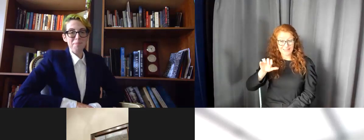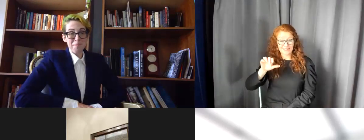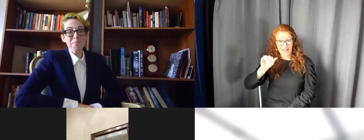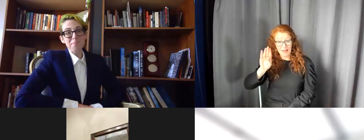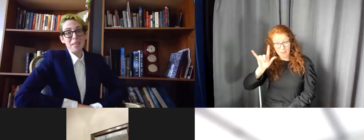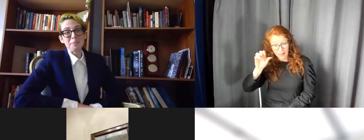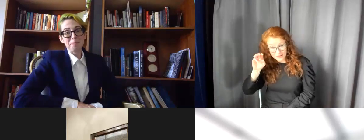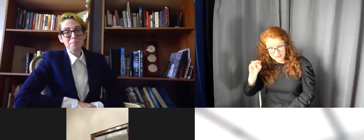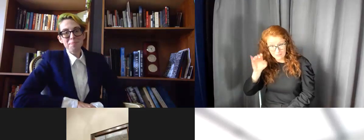Farrah Garland: yeah.